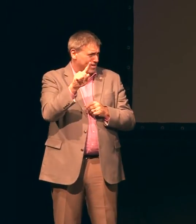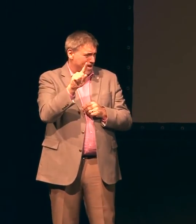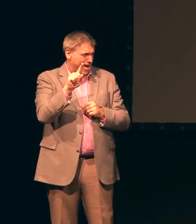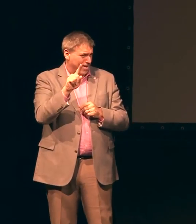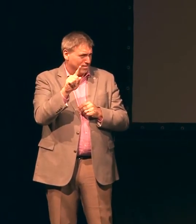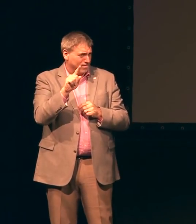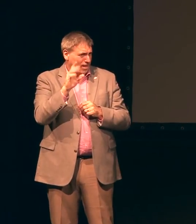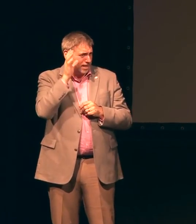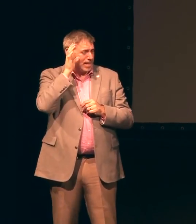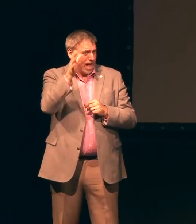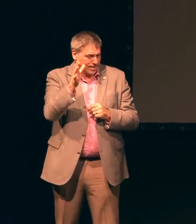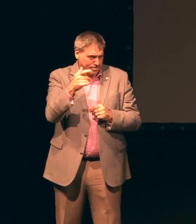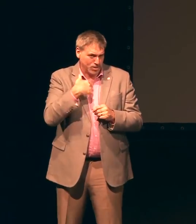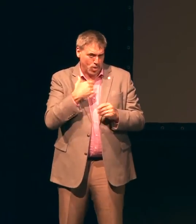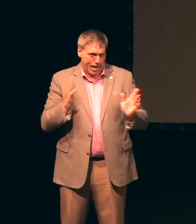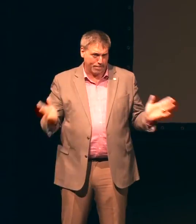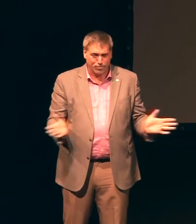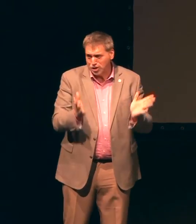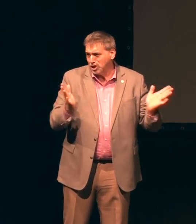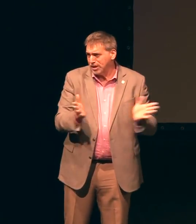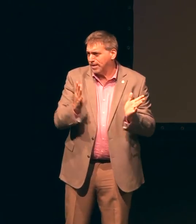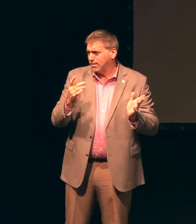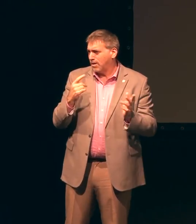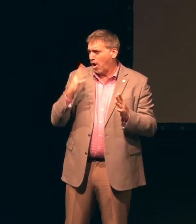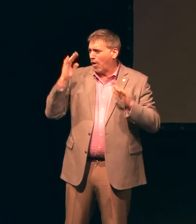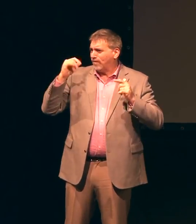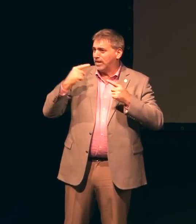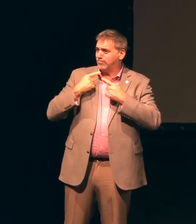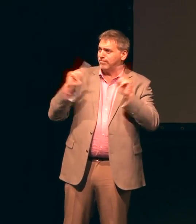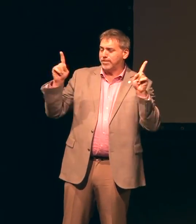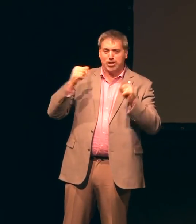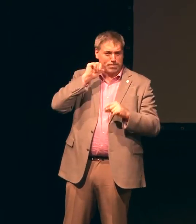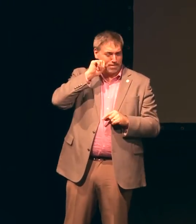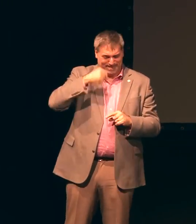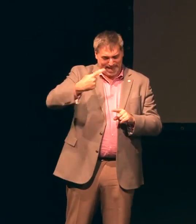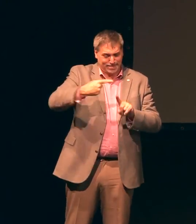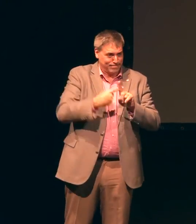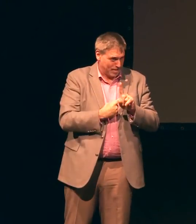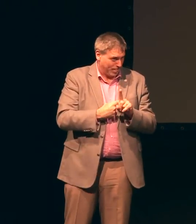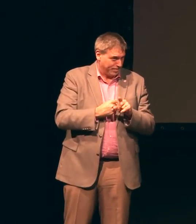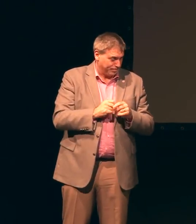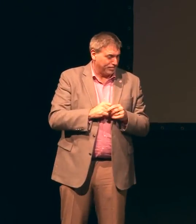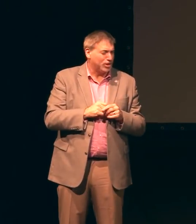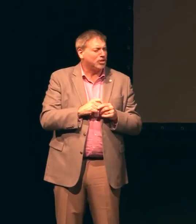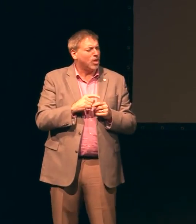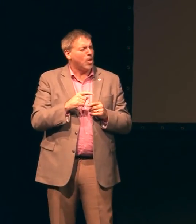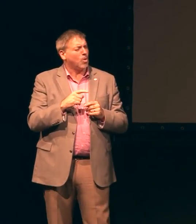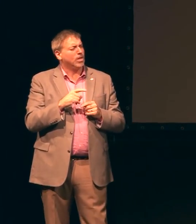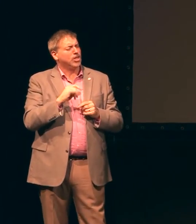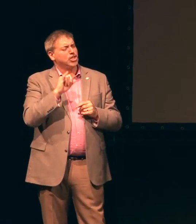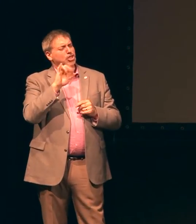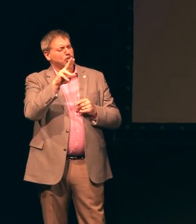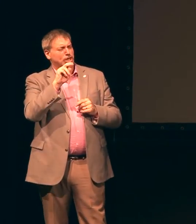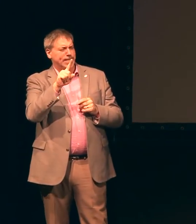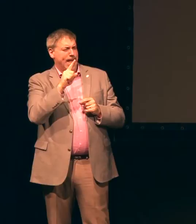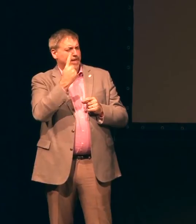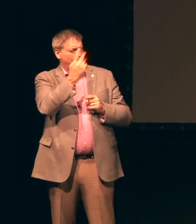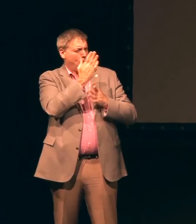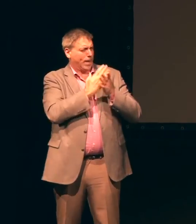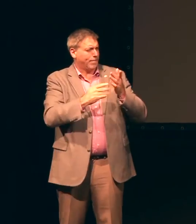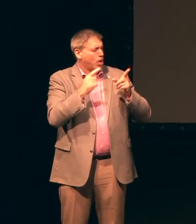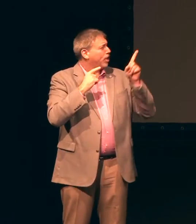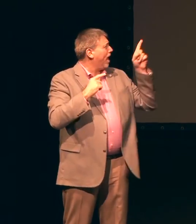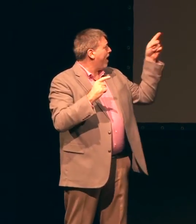with the metro junior NAD, I am encouraging that and we will announce it next month. So